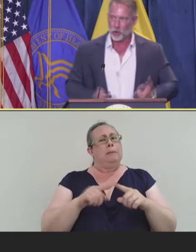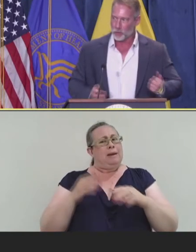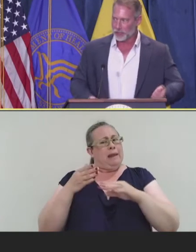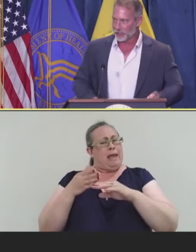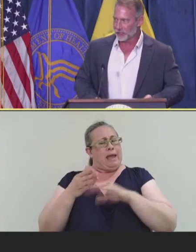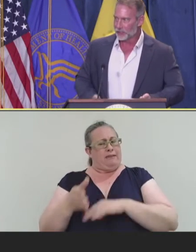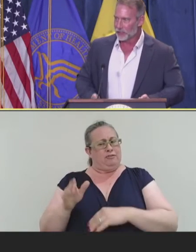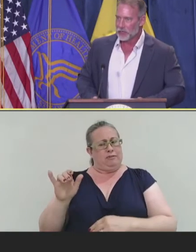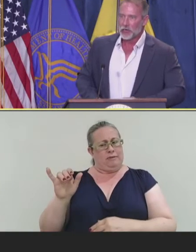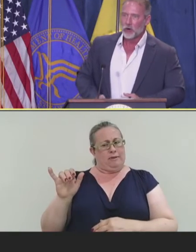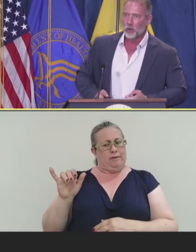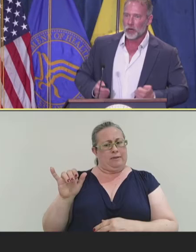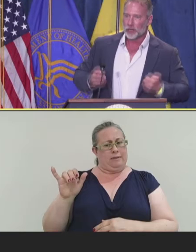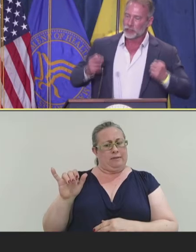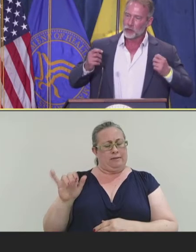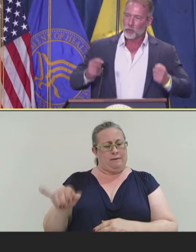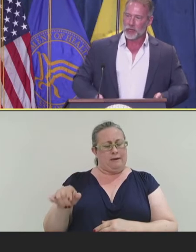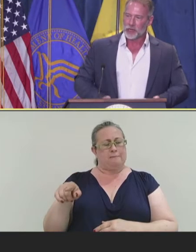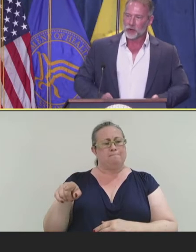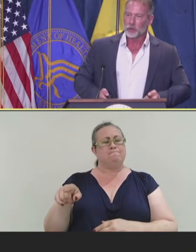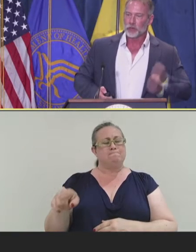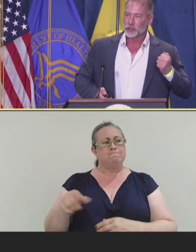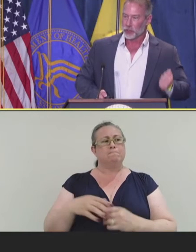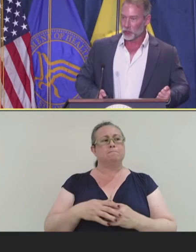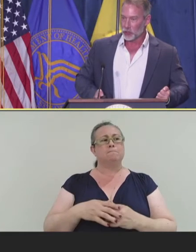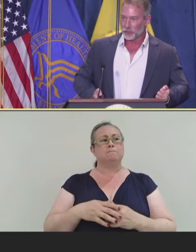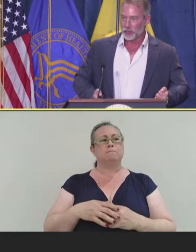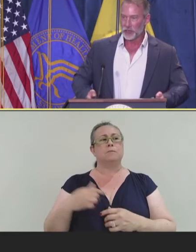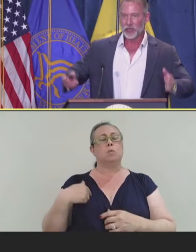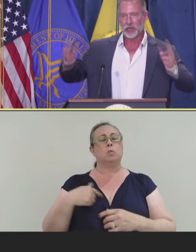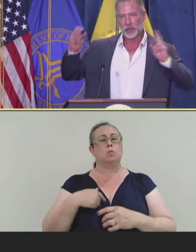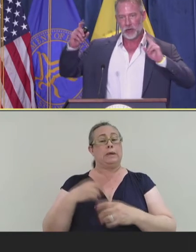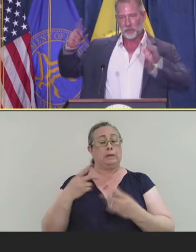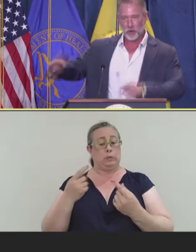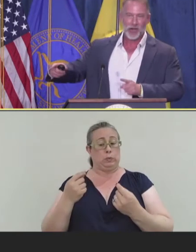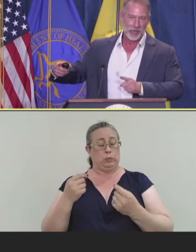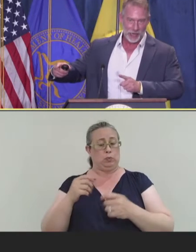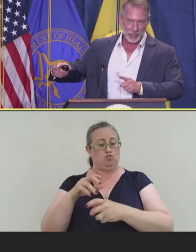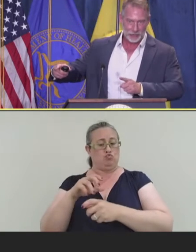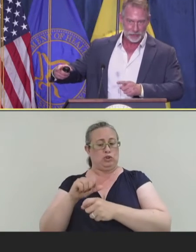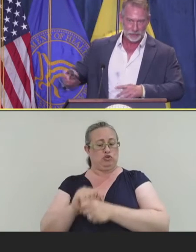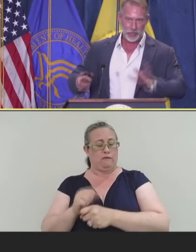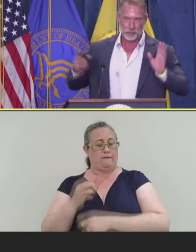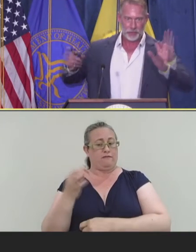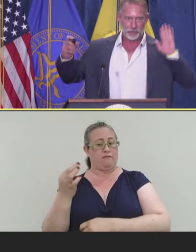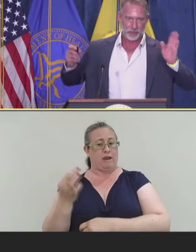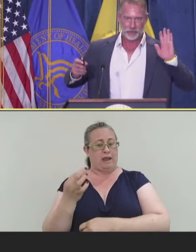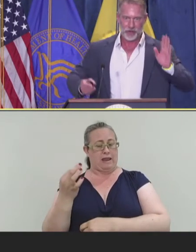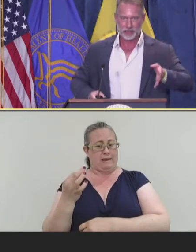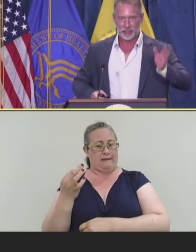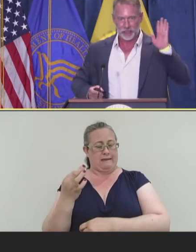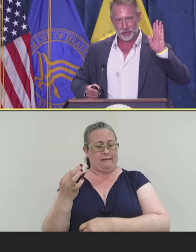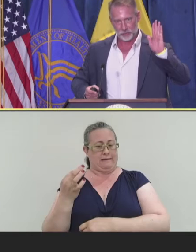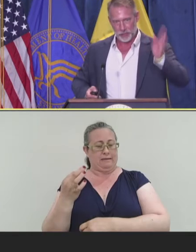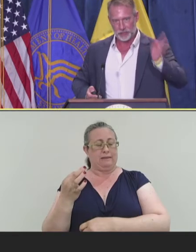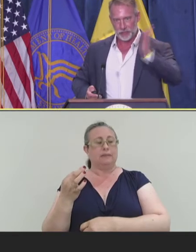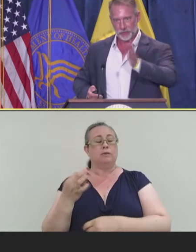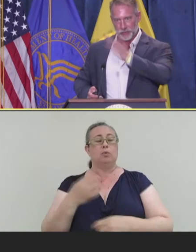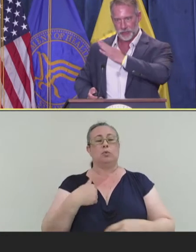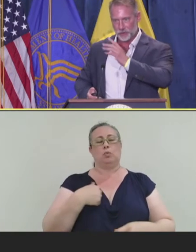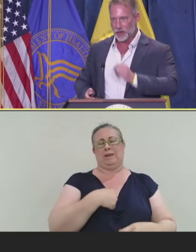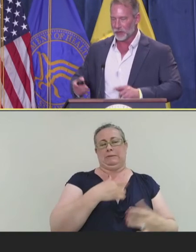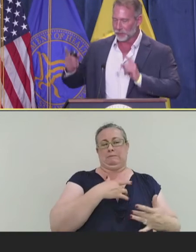what we did was we reserved Friday. We got -- we did vaccines Wednesday, Thursday, and Friday. We